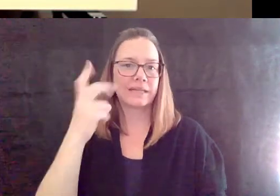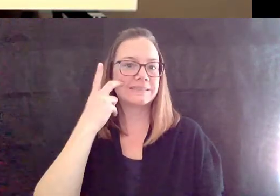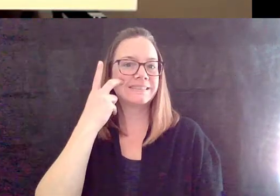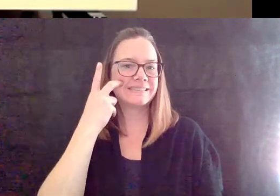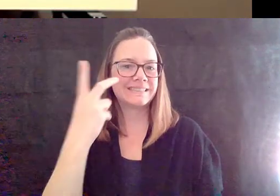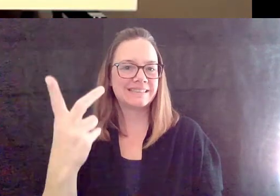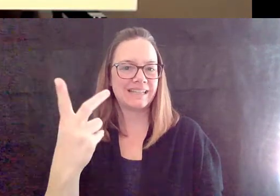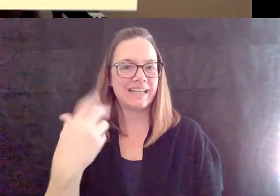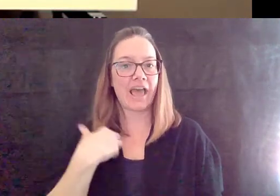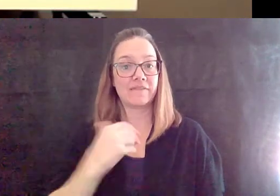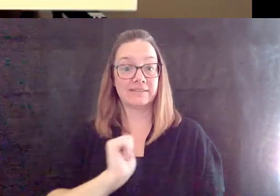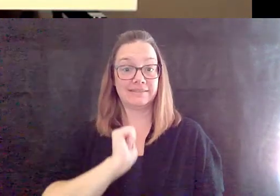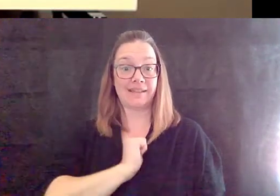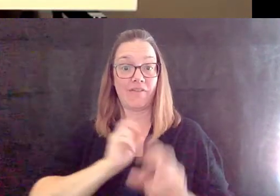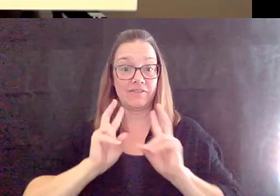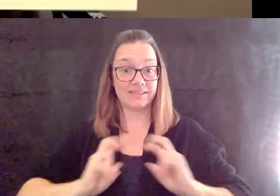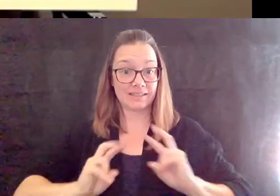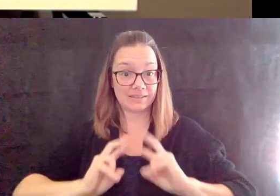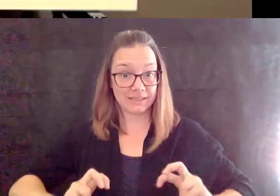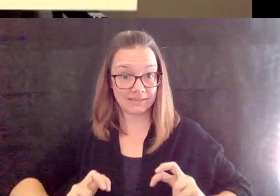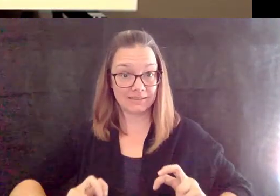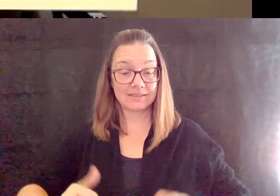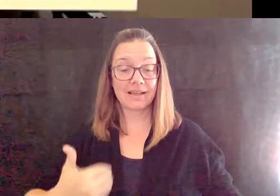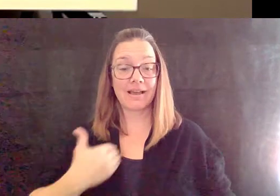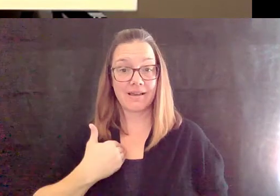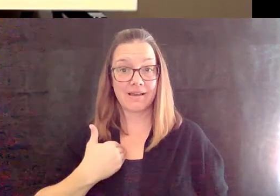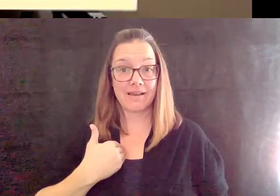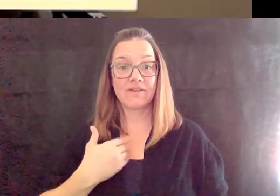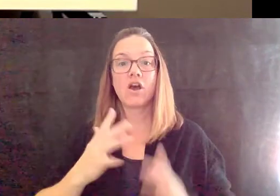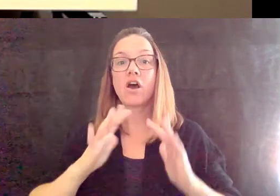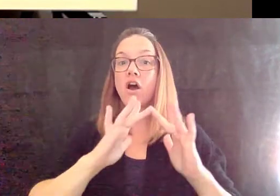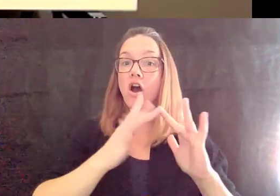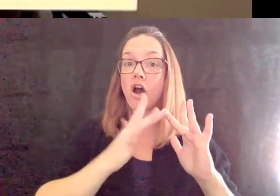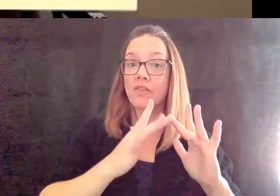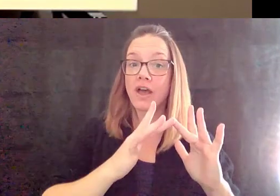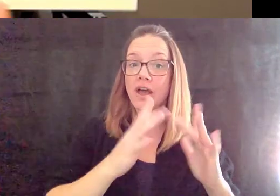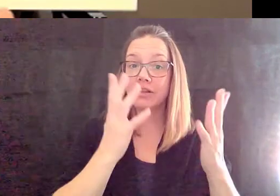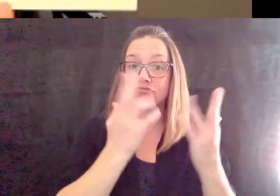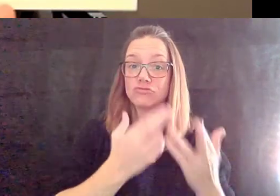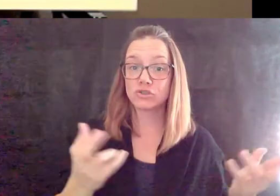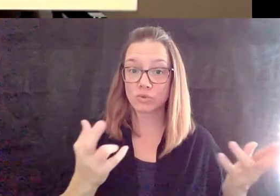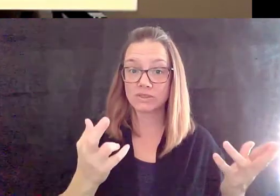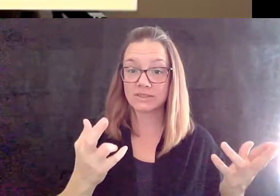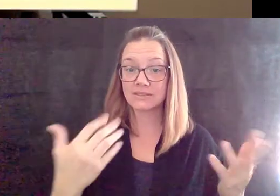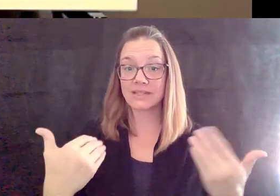You can see there's sort of self-assessment. There's online resources.